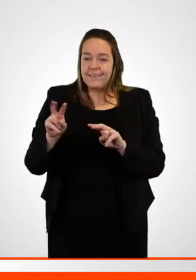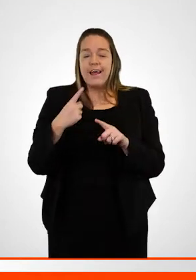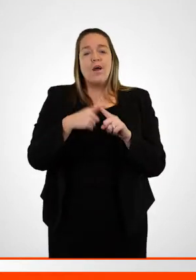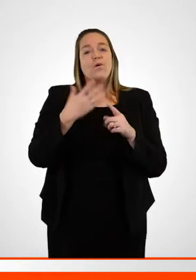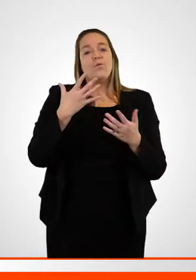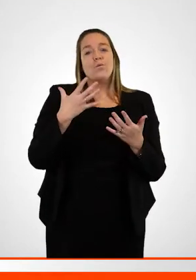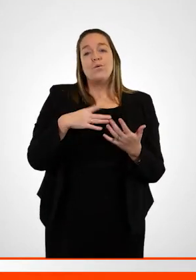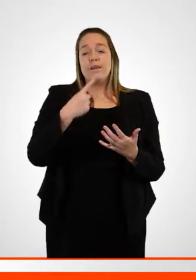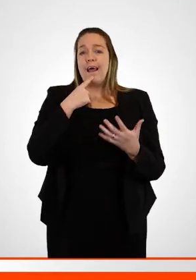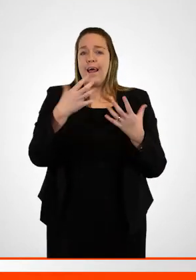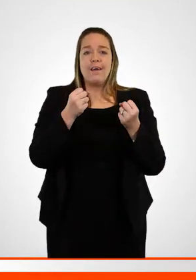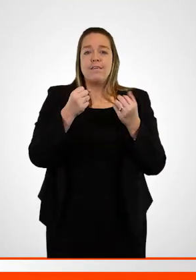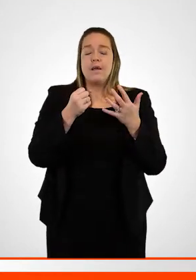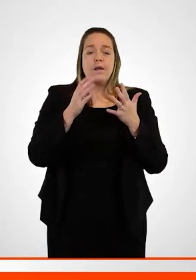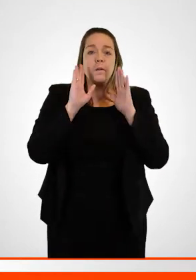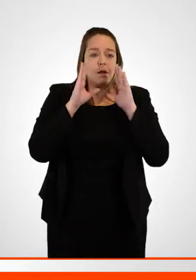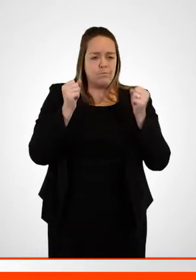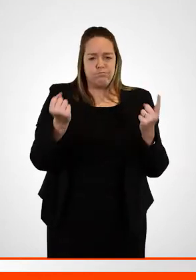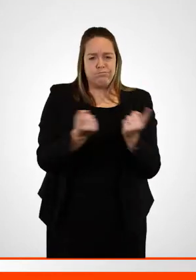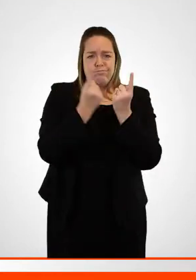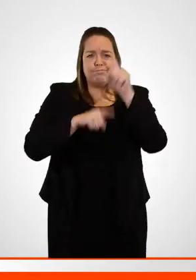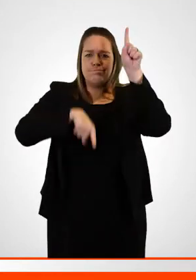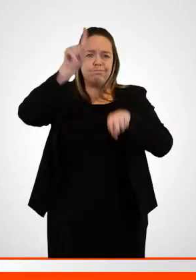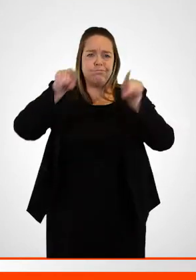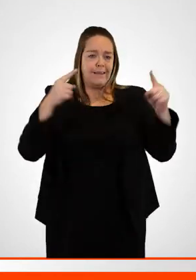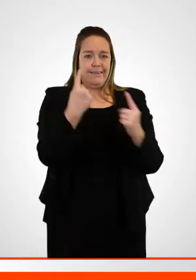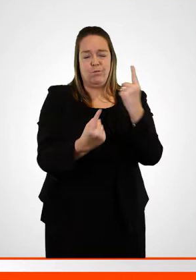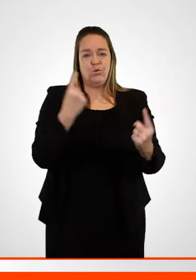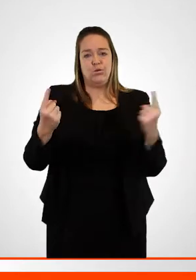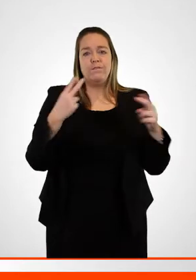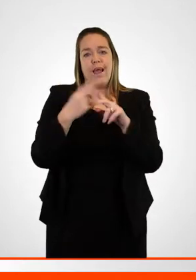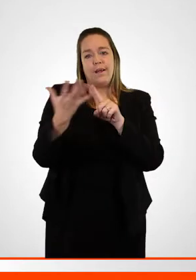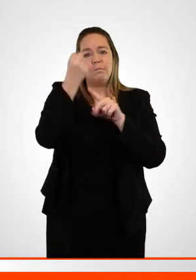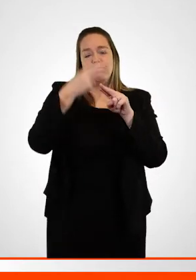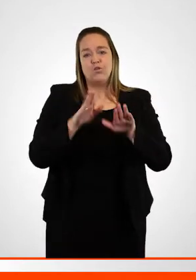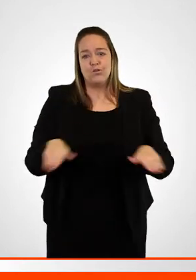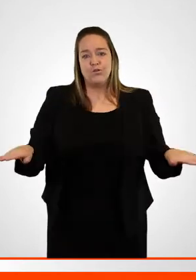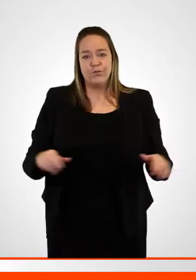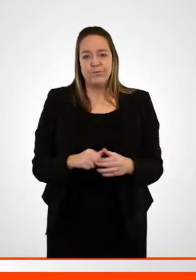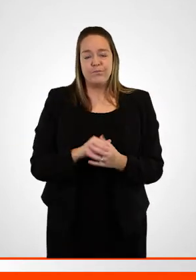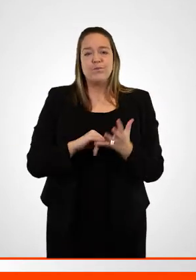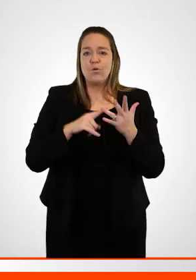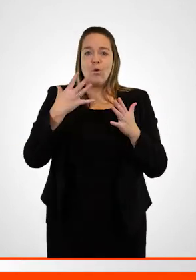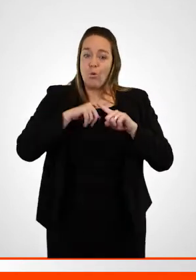is that there's incredible individual variability in these outcomes for our children. And so we really need to be on top of things